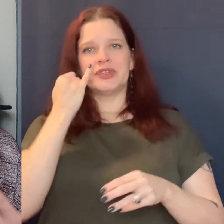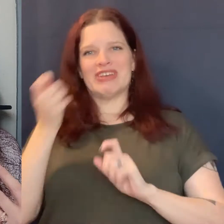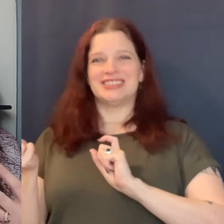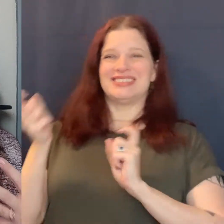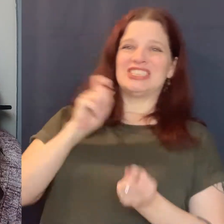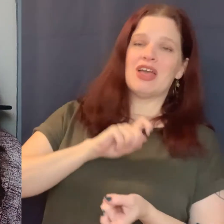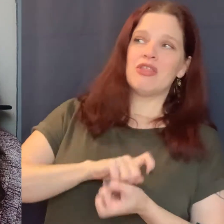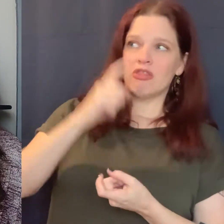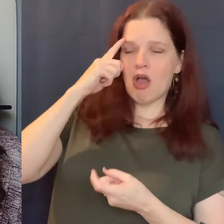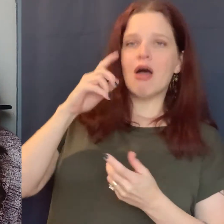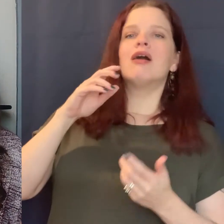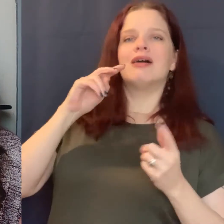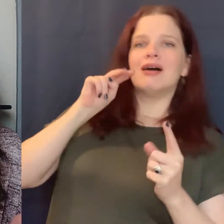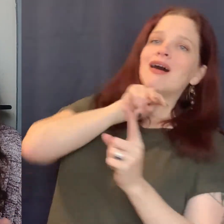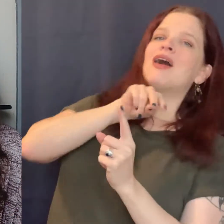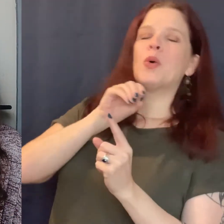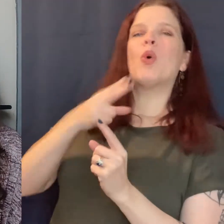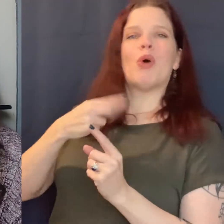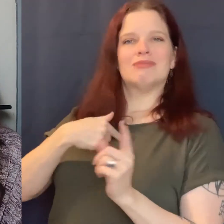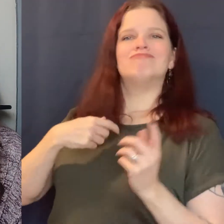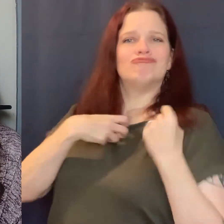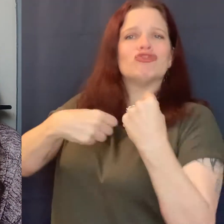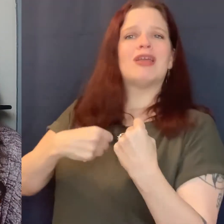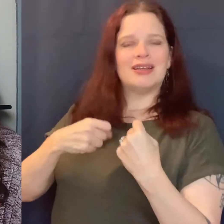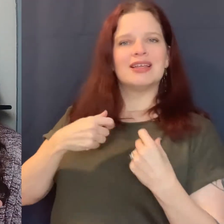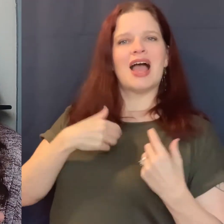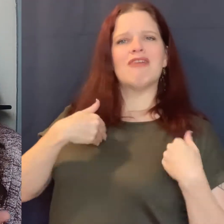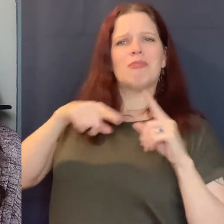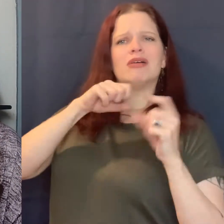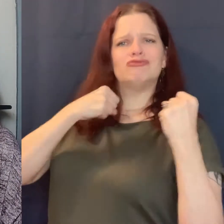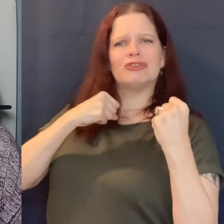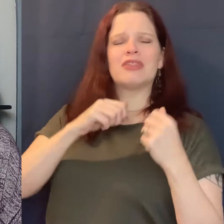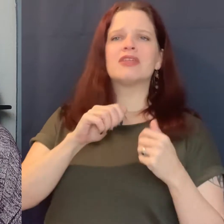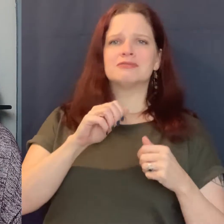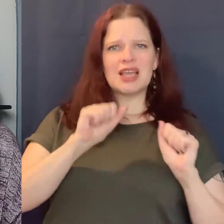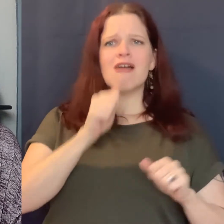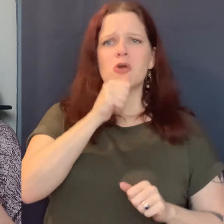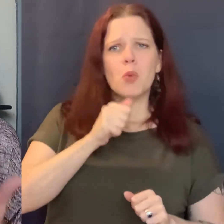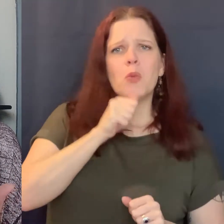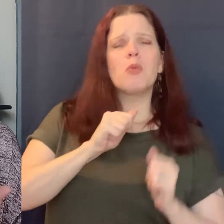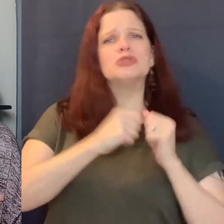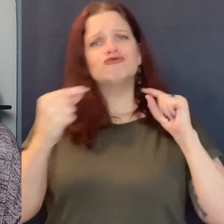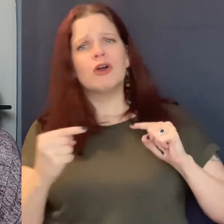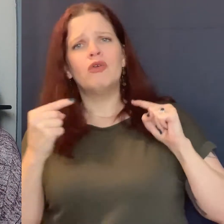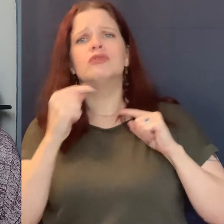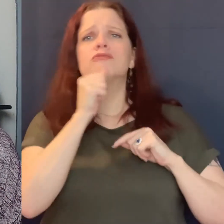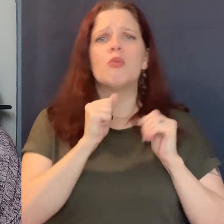we are reframing it in a way that we're looking at our strengths, using those strengths to help us cope with struggles, problems that